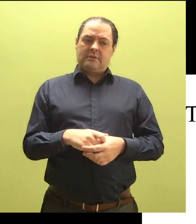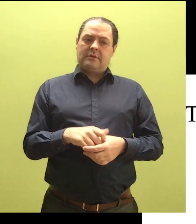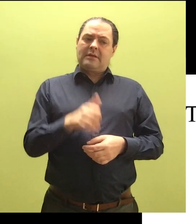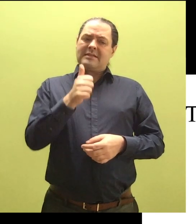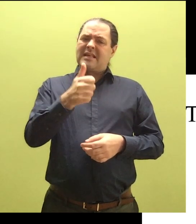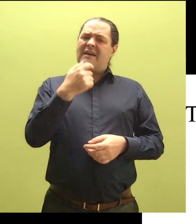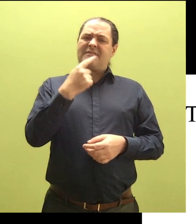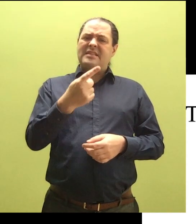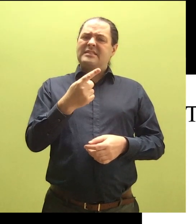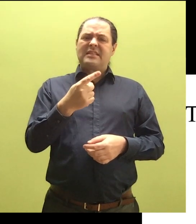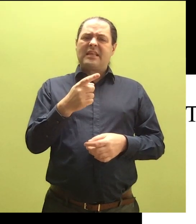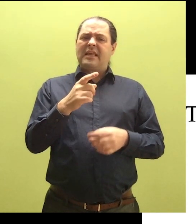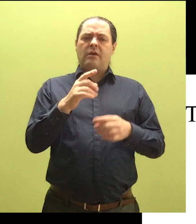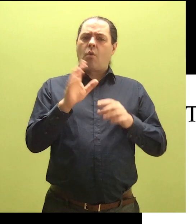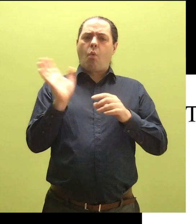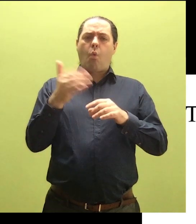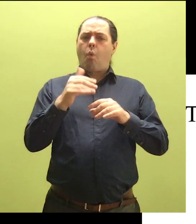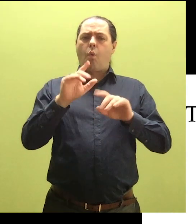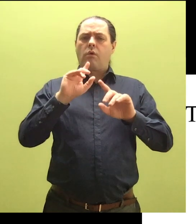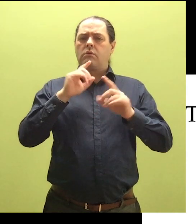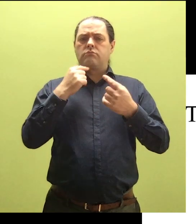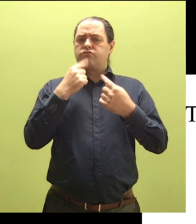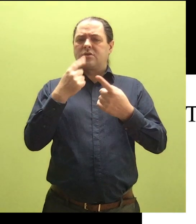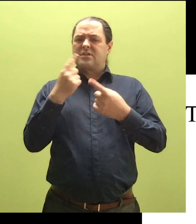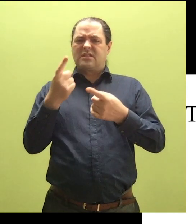that this is not possible with every predicate anyway, as can